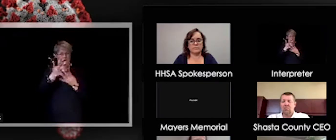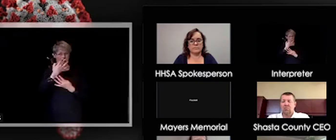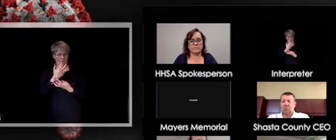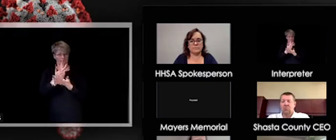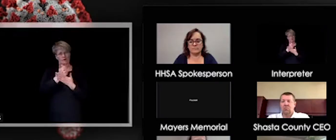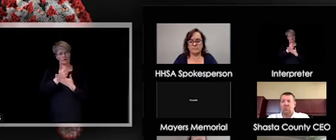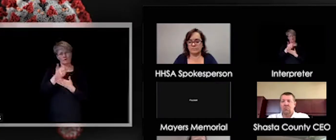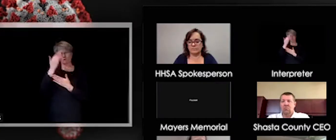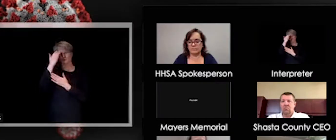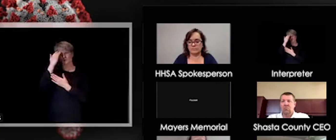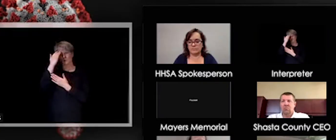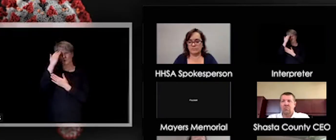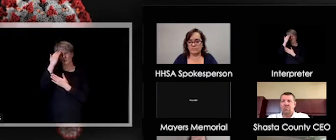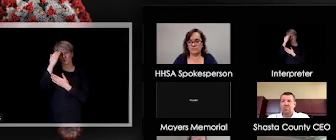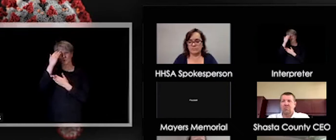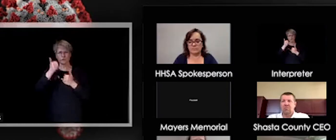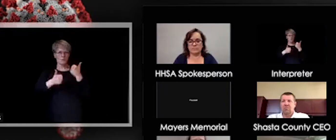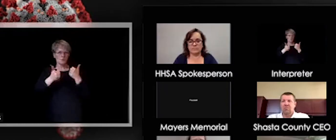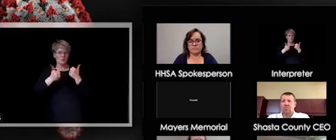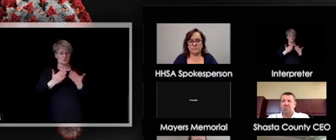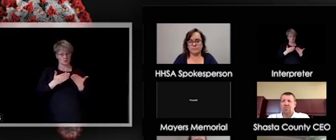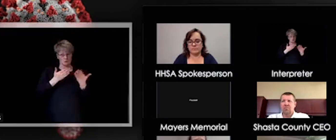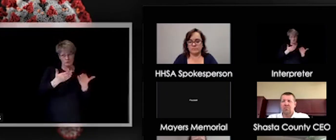we suggest they do in terms of their own personal behavior.